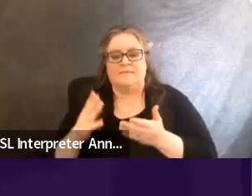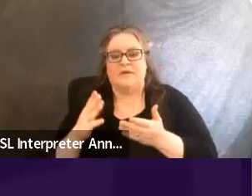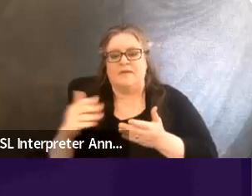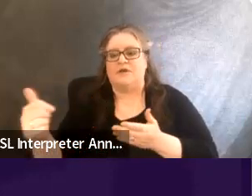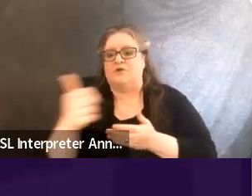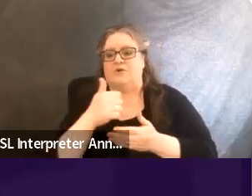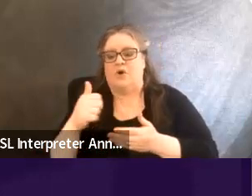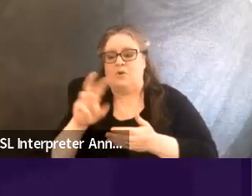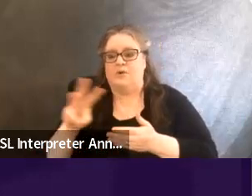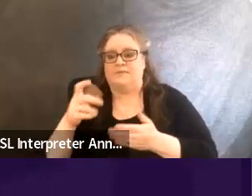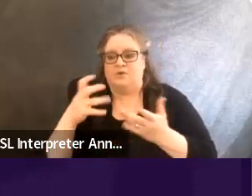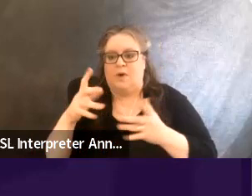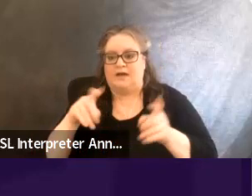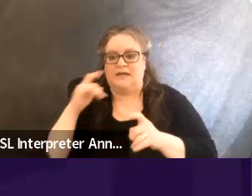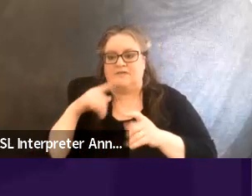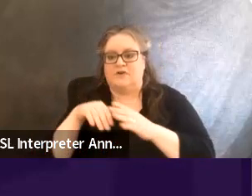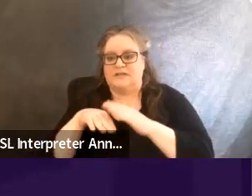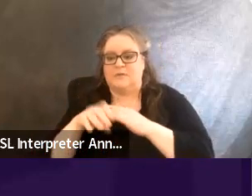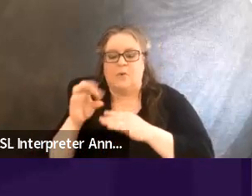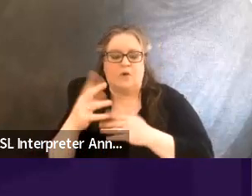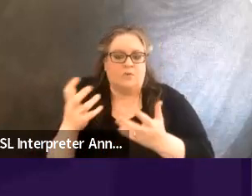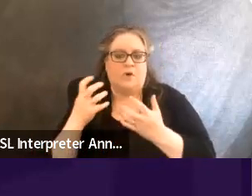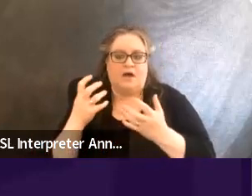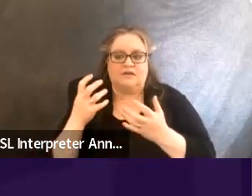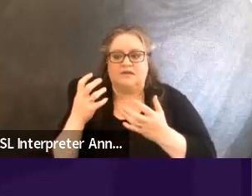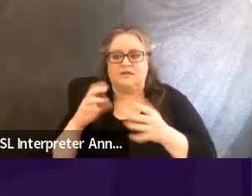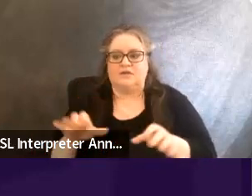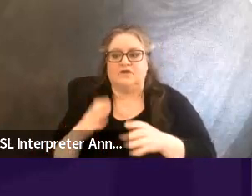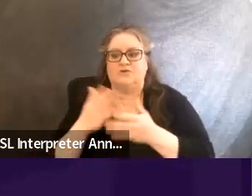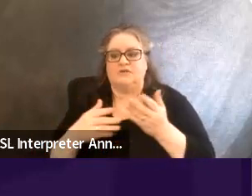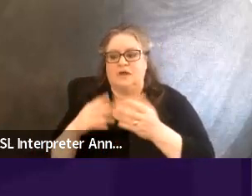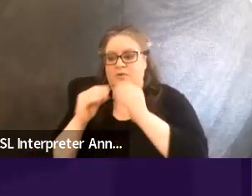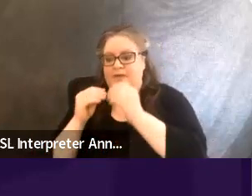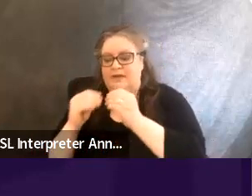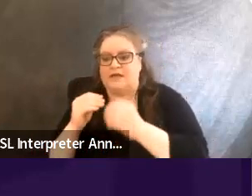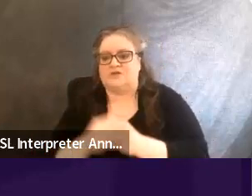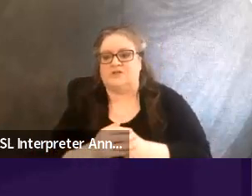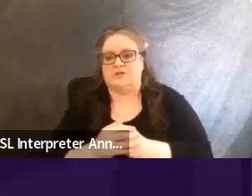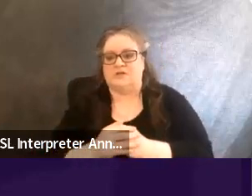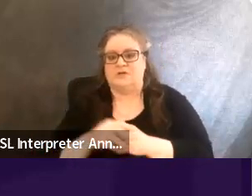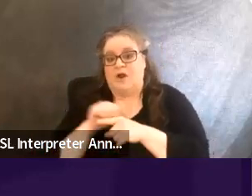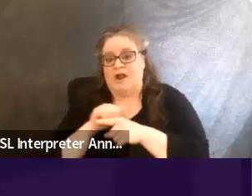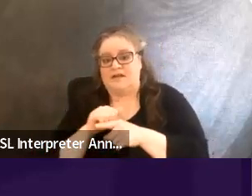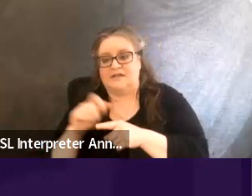and you want to test it for accessibility or you want to do some remediation practice,